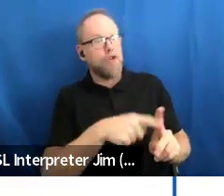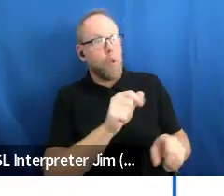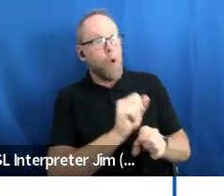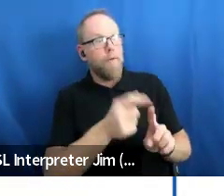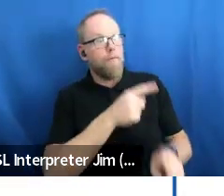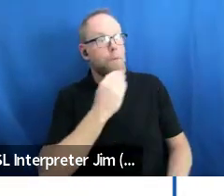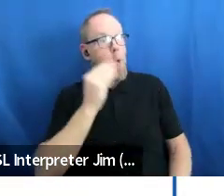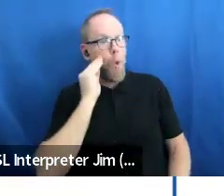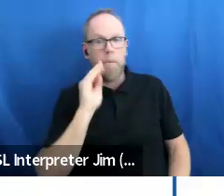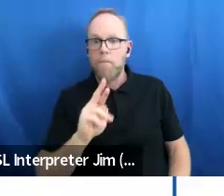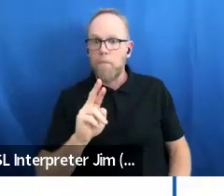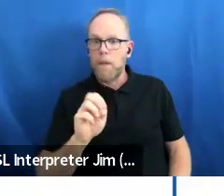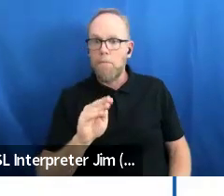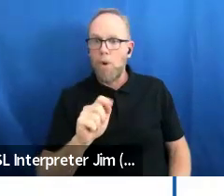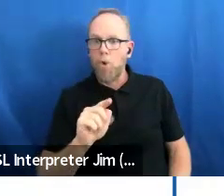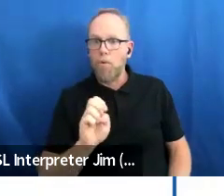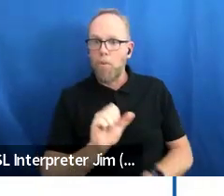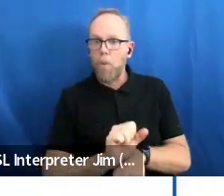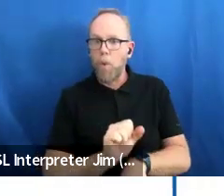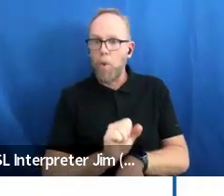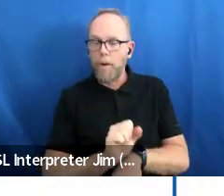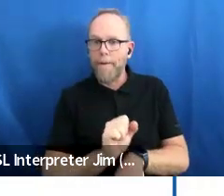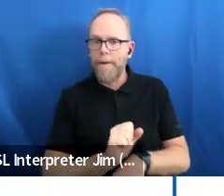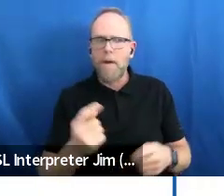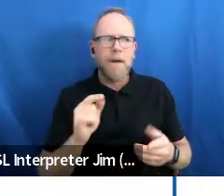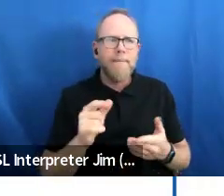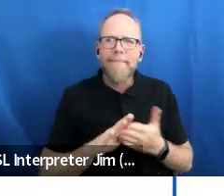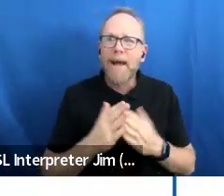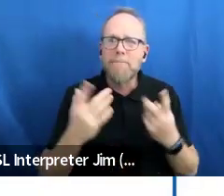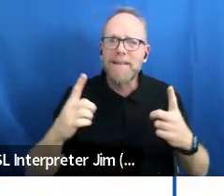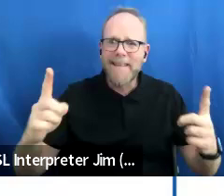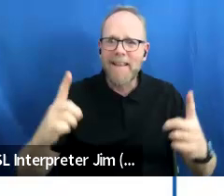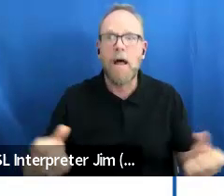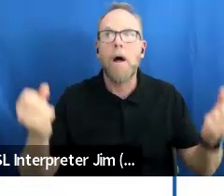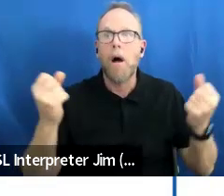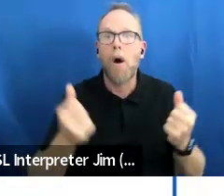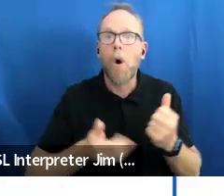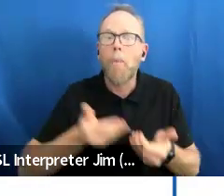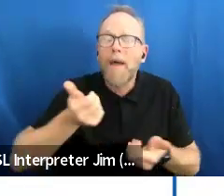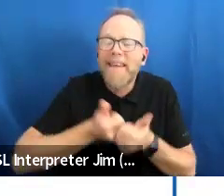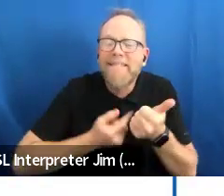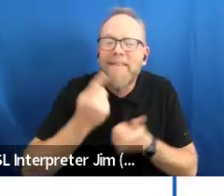that could still be successful. Because almost everyone worked remotely during COVID. That wasn't true of everybody.